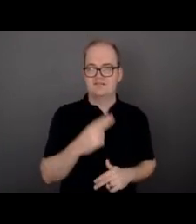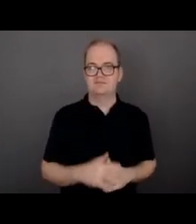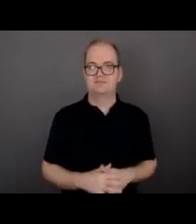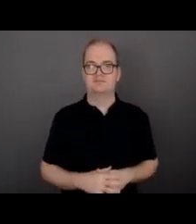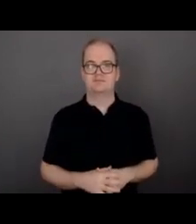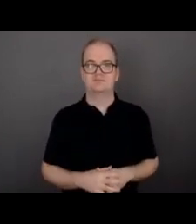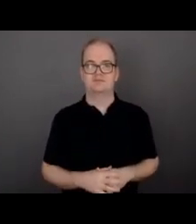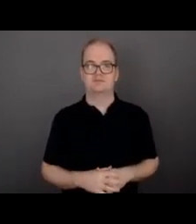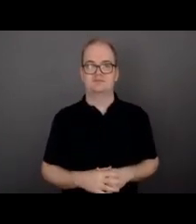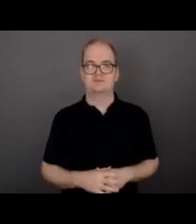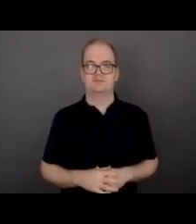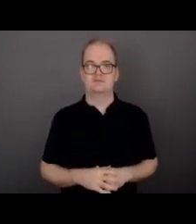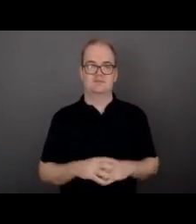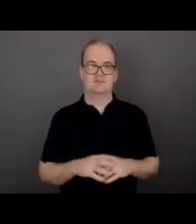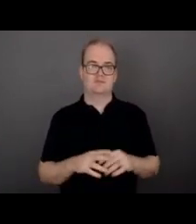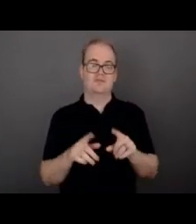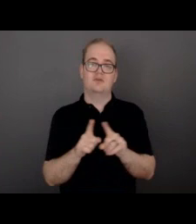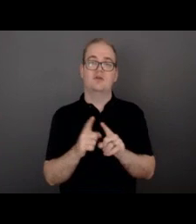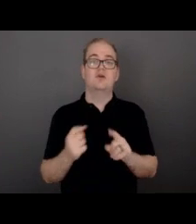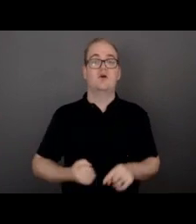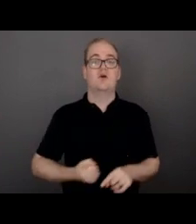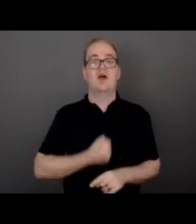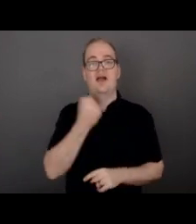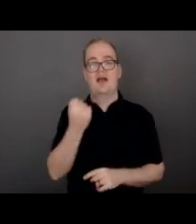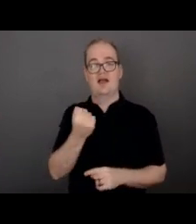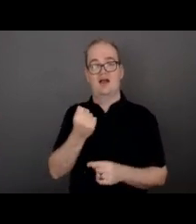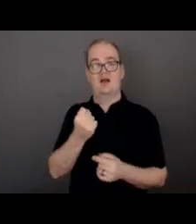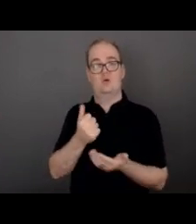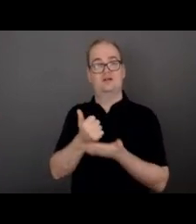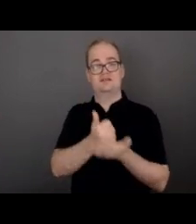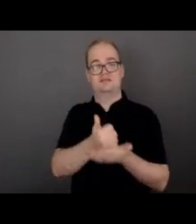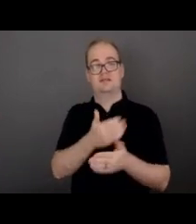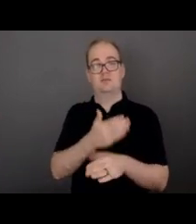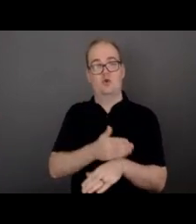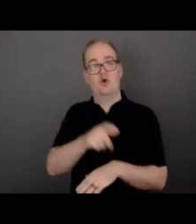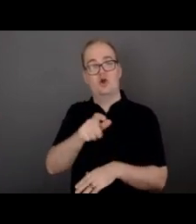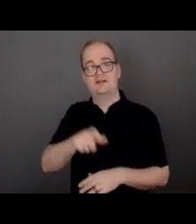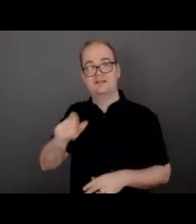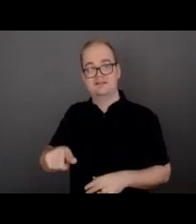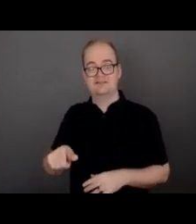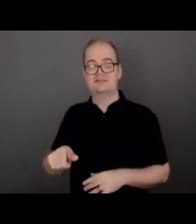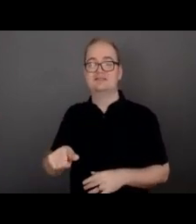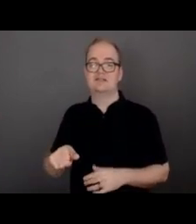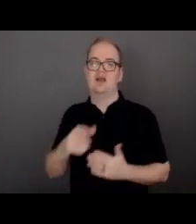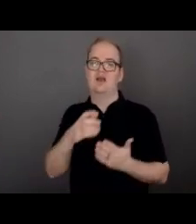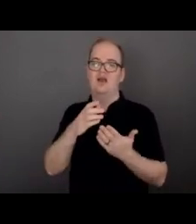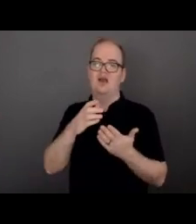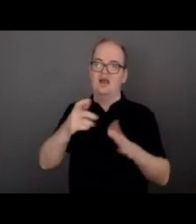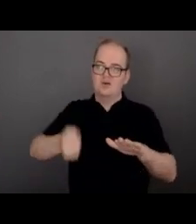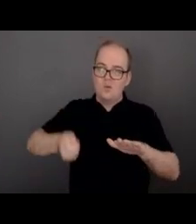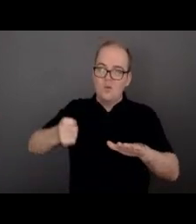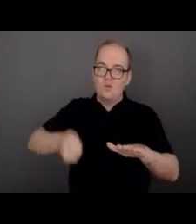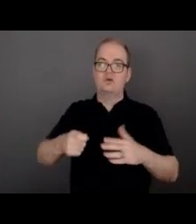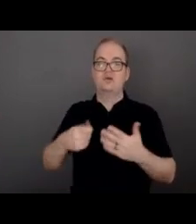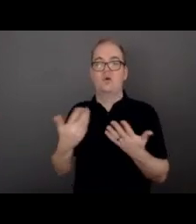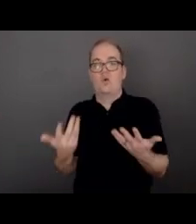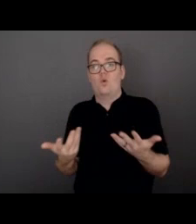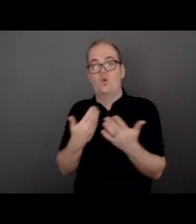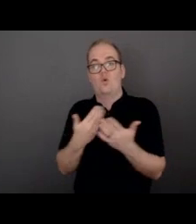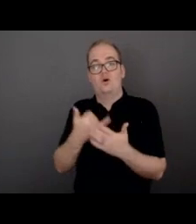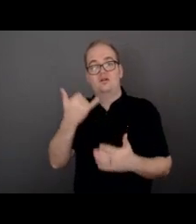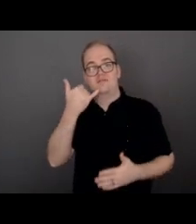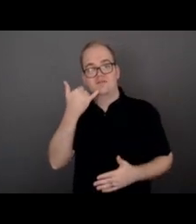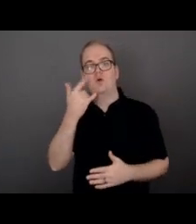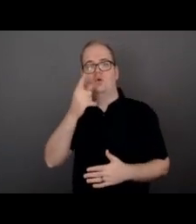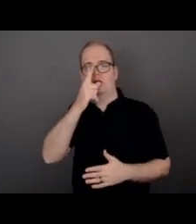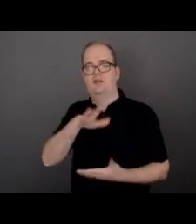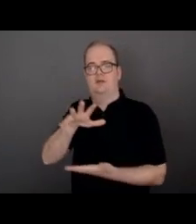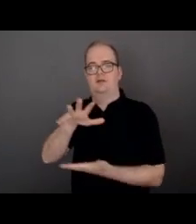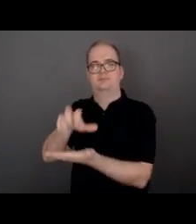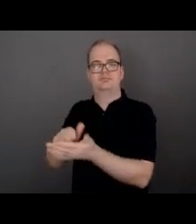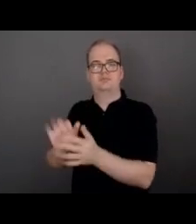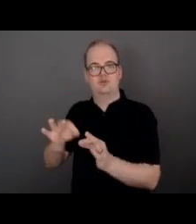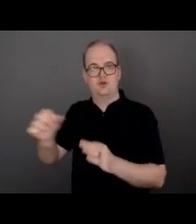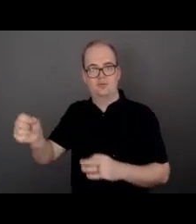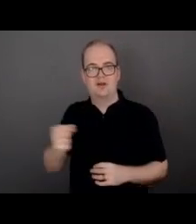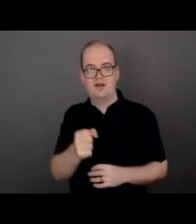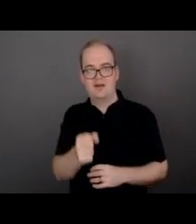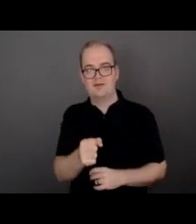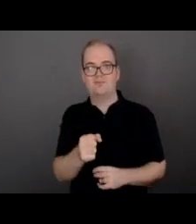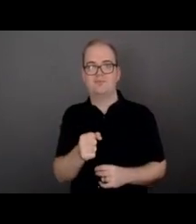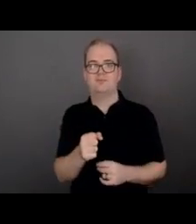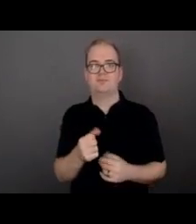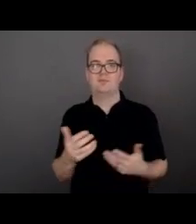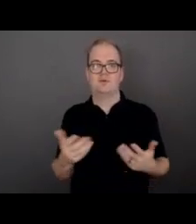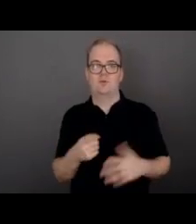And our support workers at court and by phone also can engage an interpreter where required.